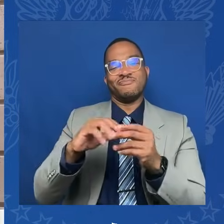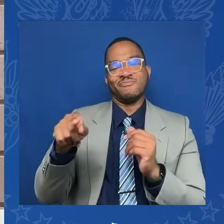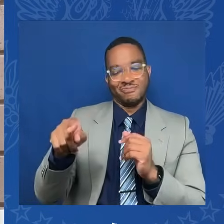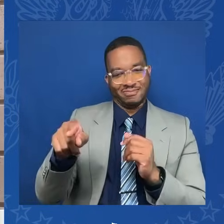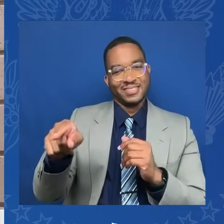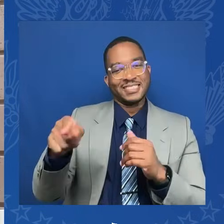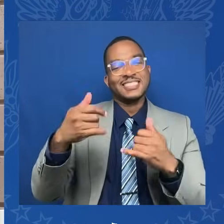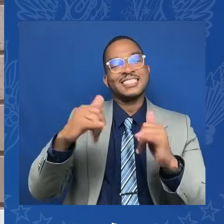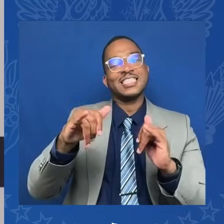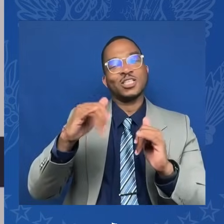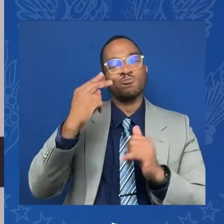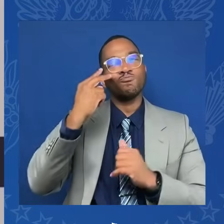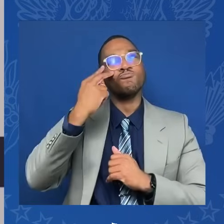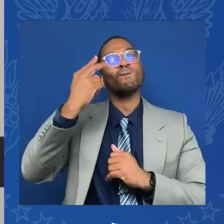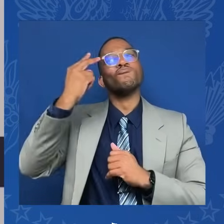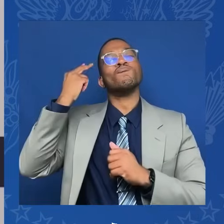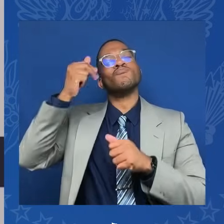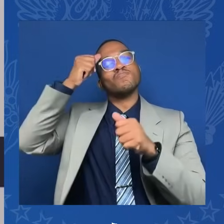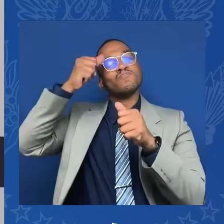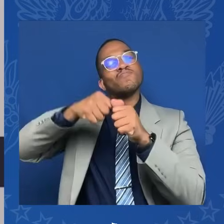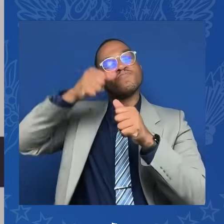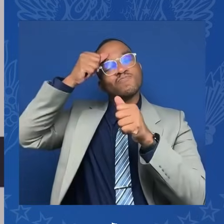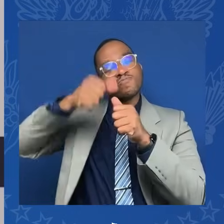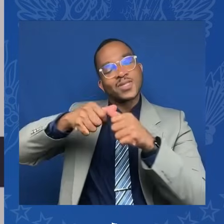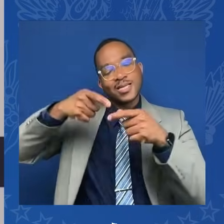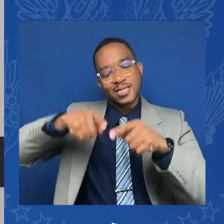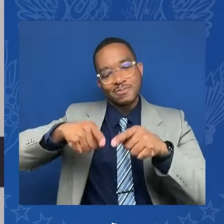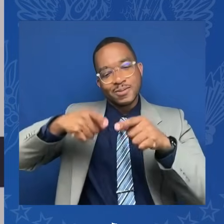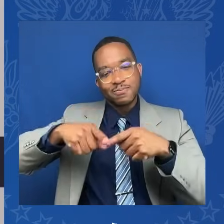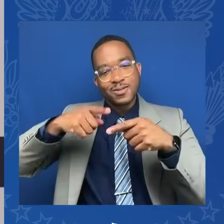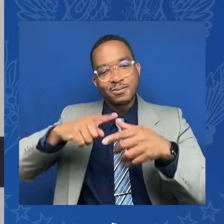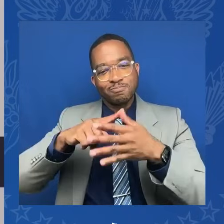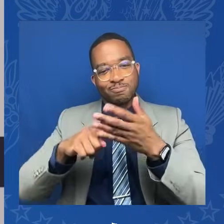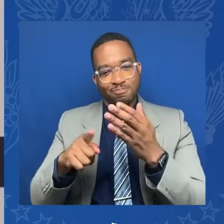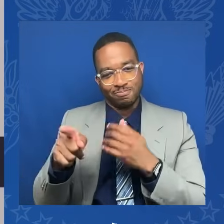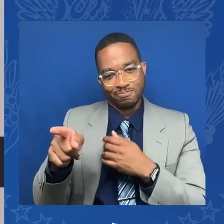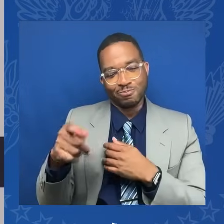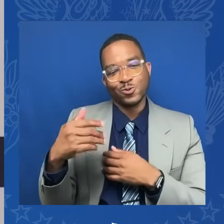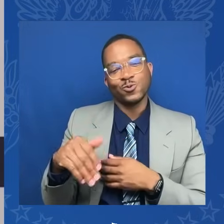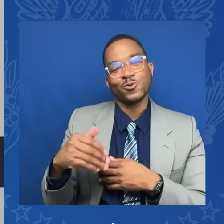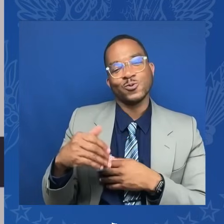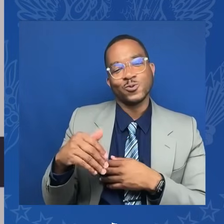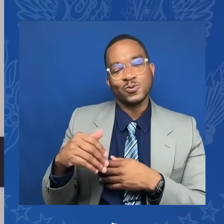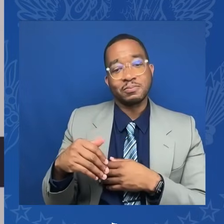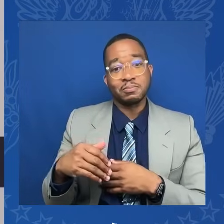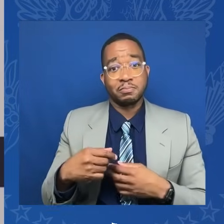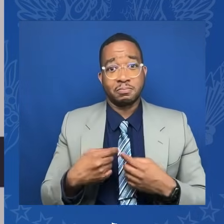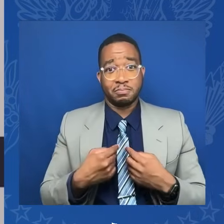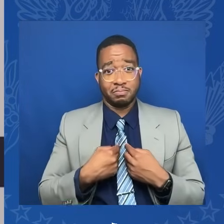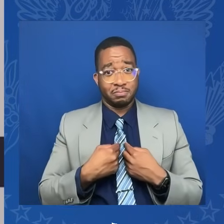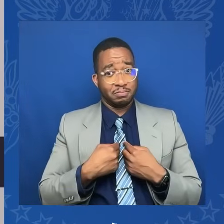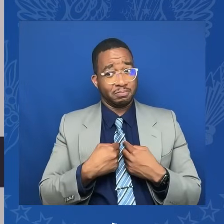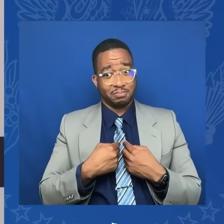You know, the fact is that I know I won't forget it. And I want to thank President Macron, Mrs. Macron for --